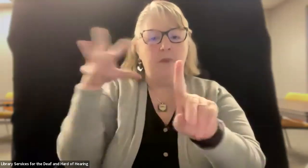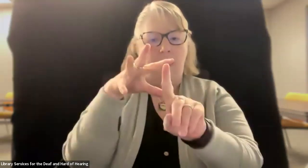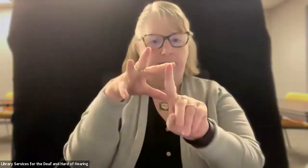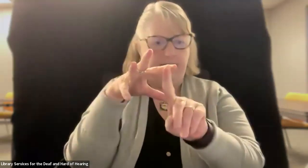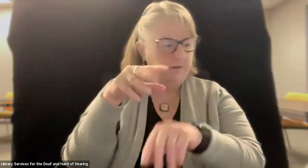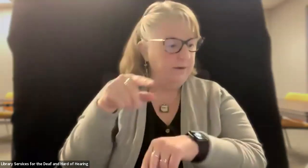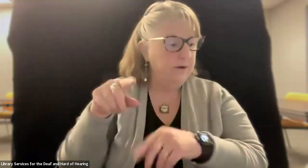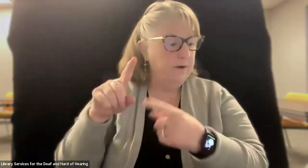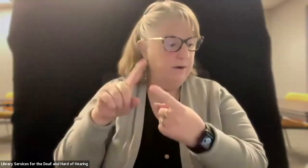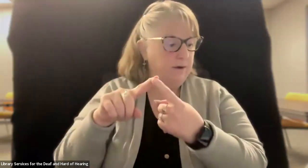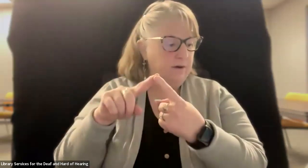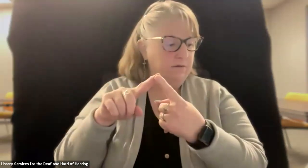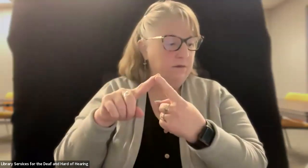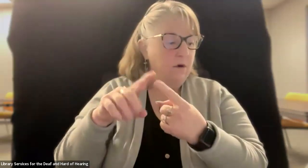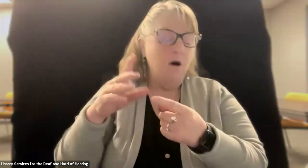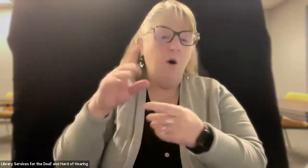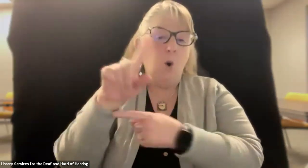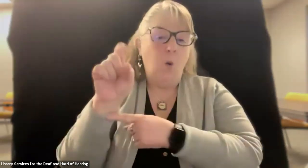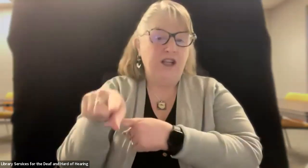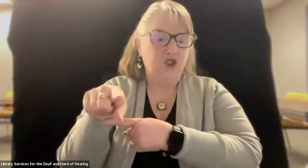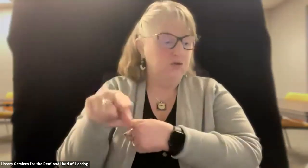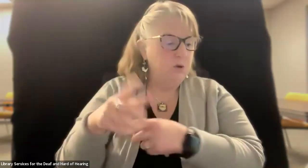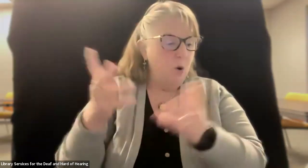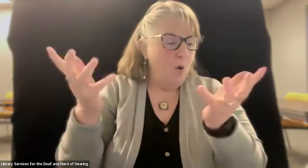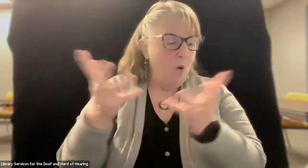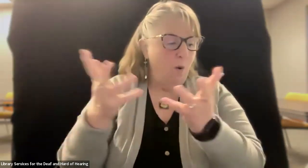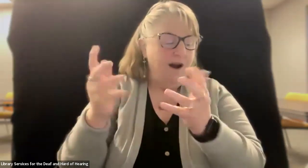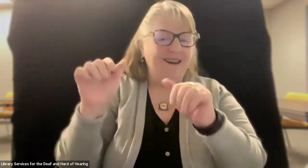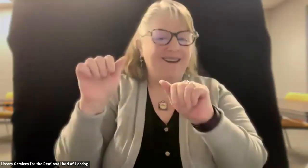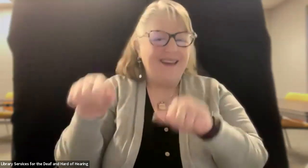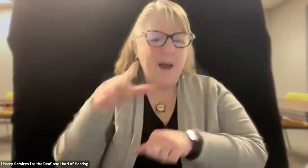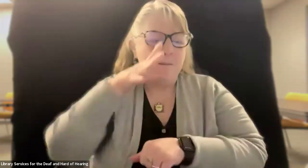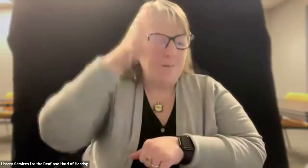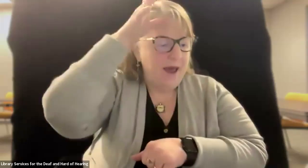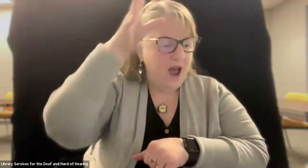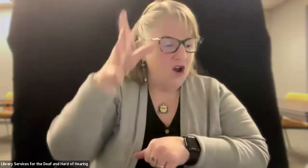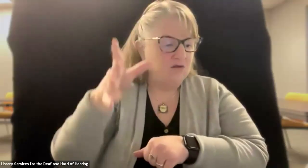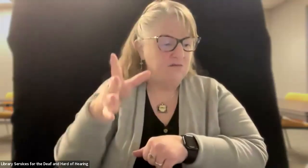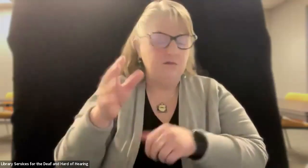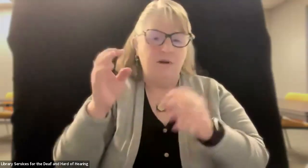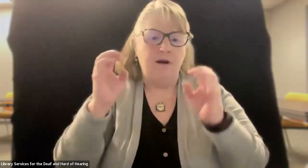We'll bring the interpreter back up and spotlight the interpreter. But the question that Laura is answering is,